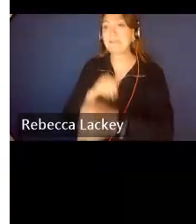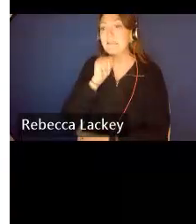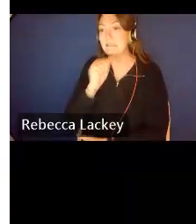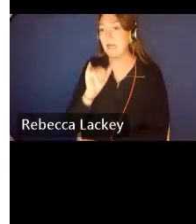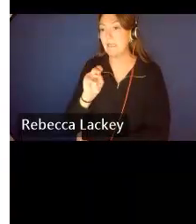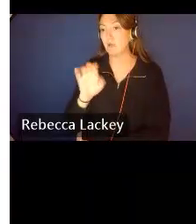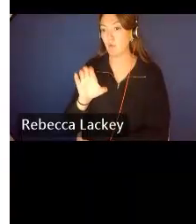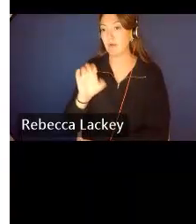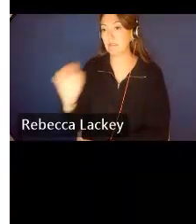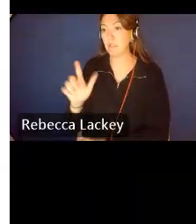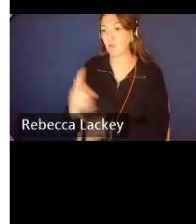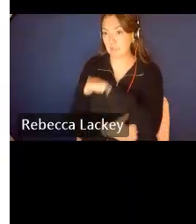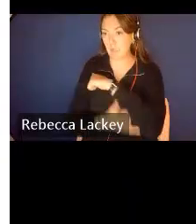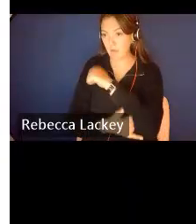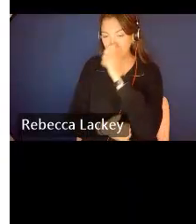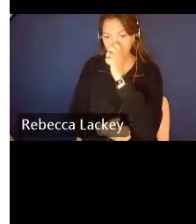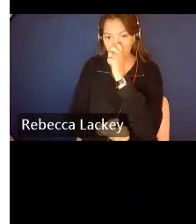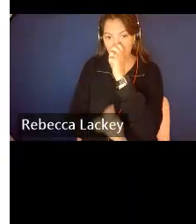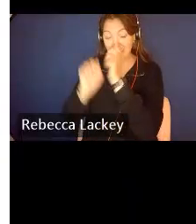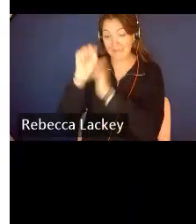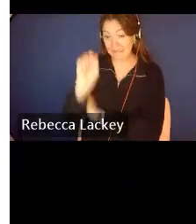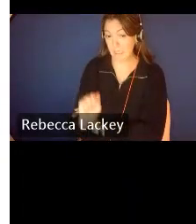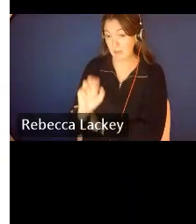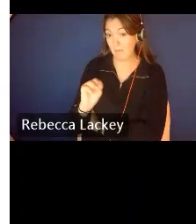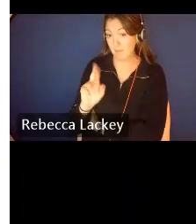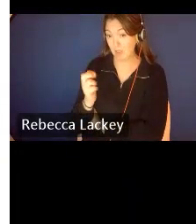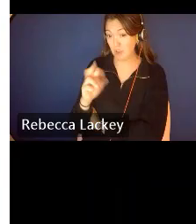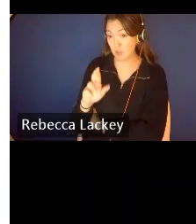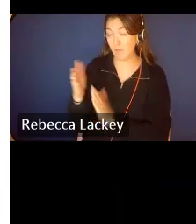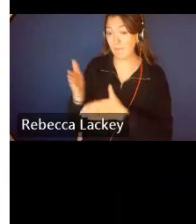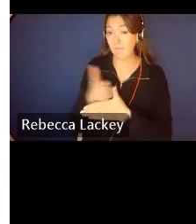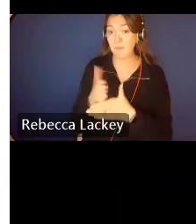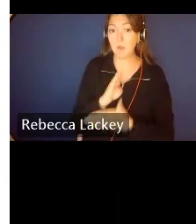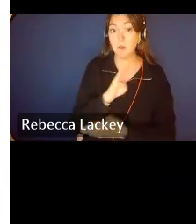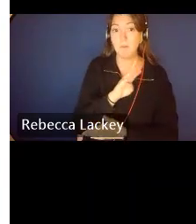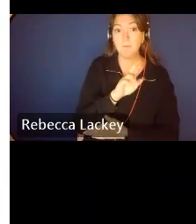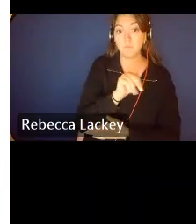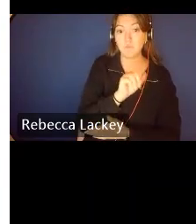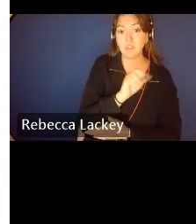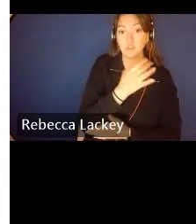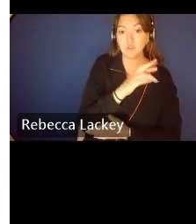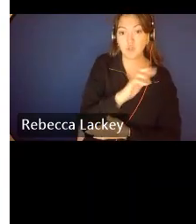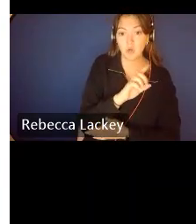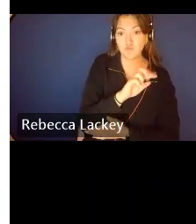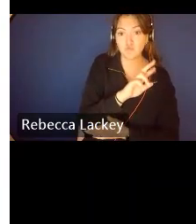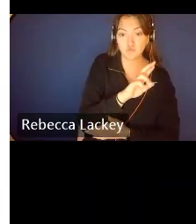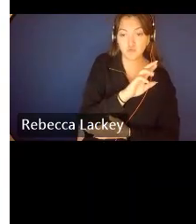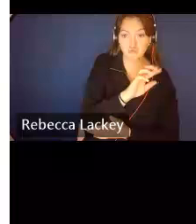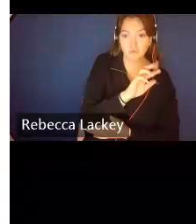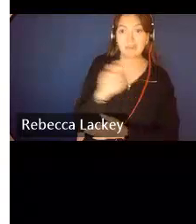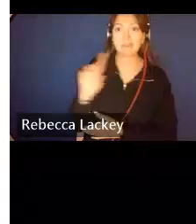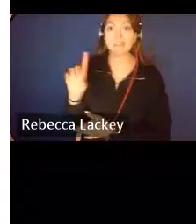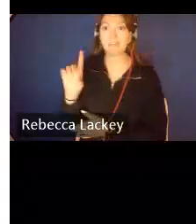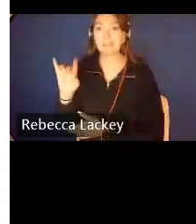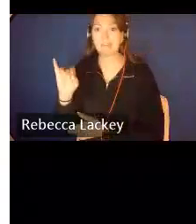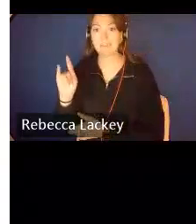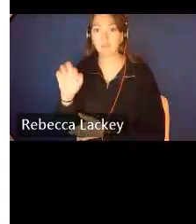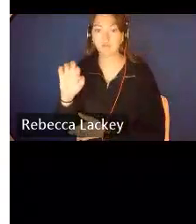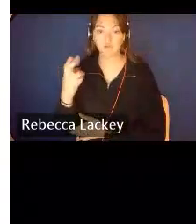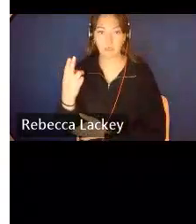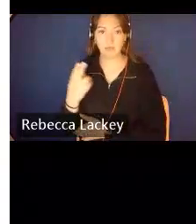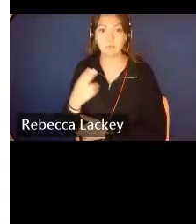St. Louis County south of Manchester Road between Brahshire Drive and Dietrich Road. The bridge is a